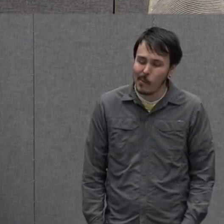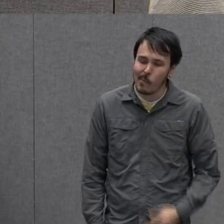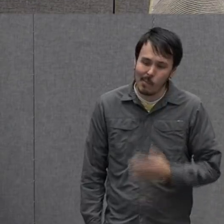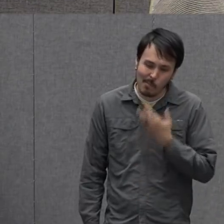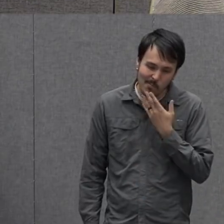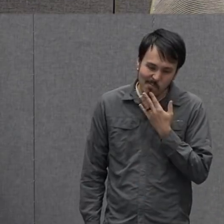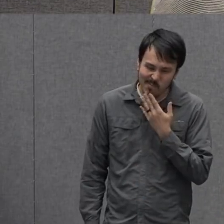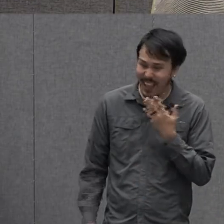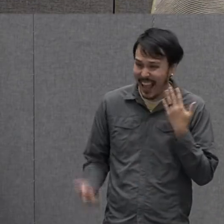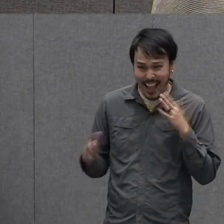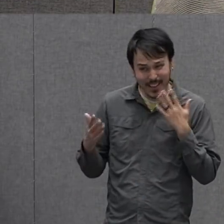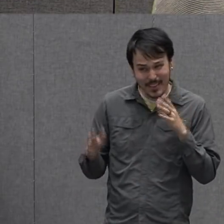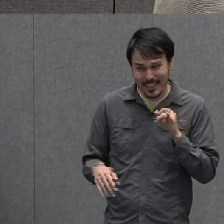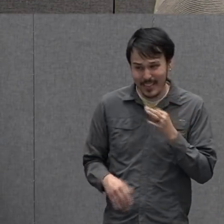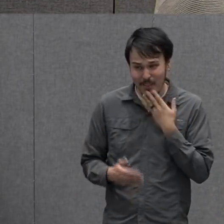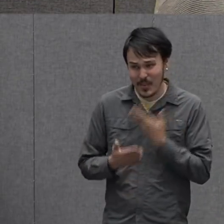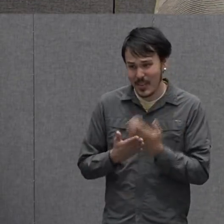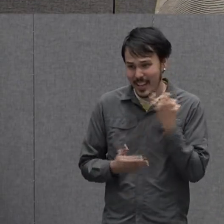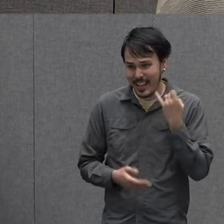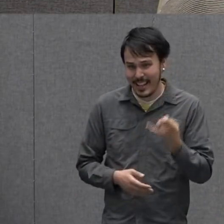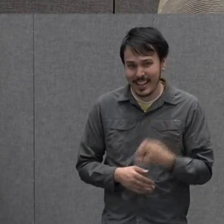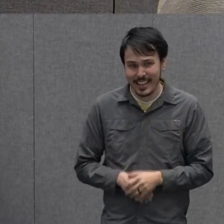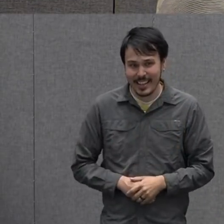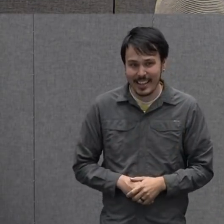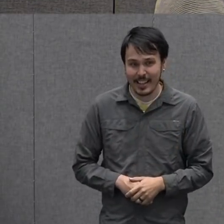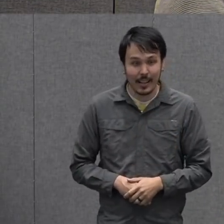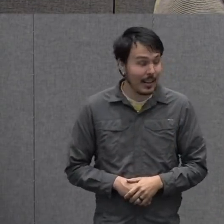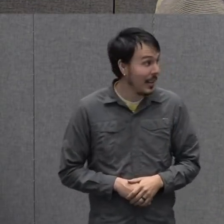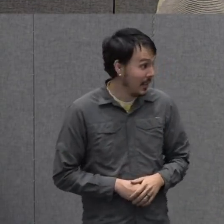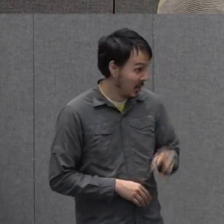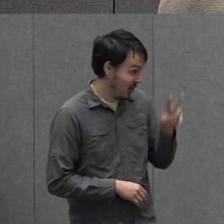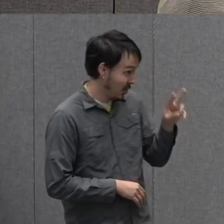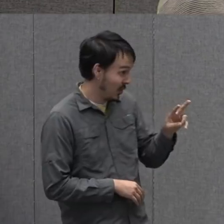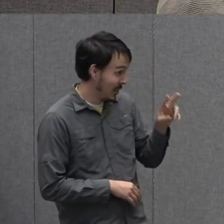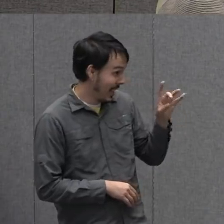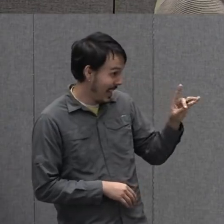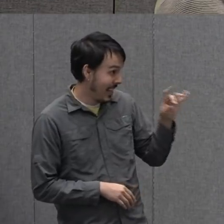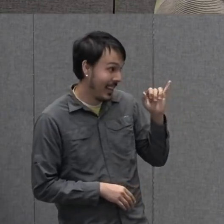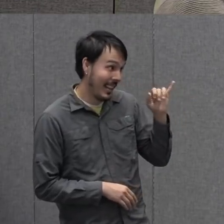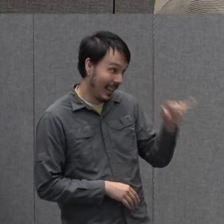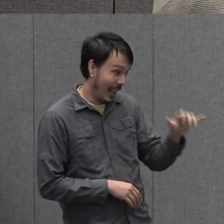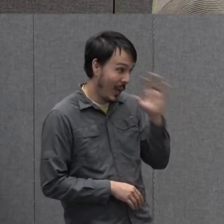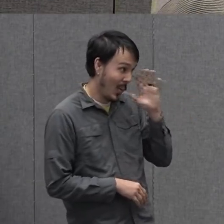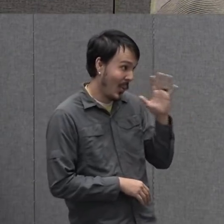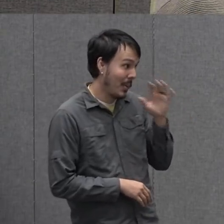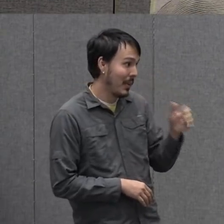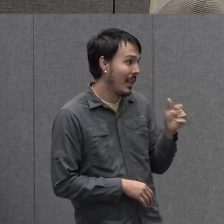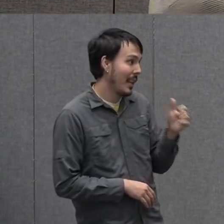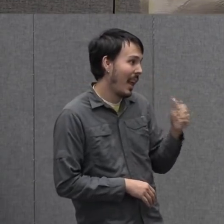I don't know if this is a good idea. A two and an eight is a ten, I know those compliment each other.